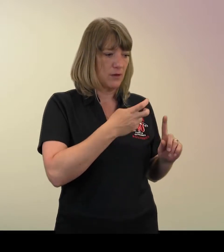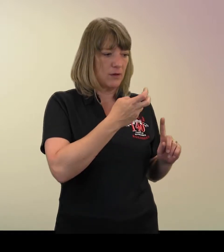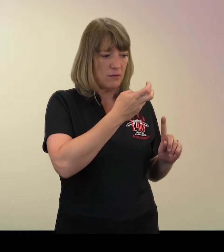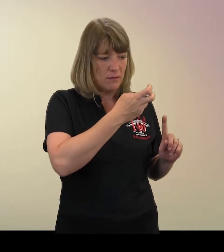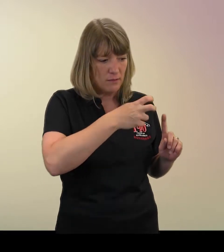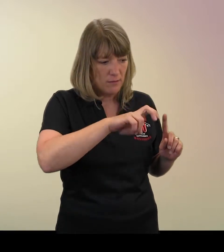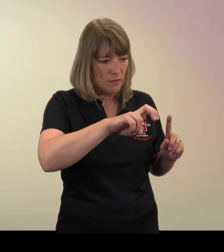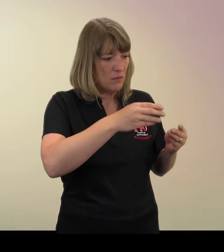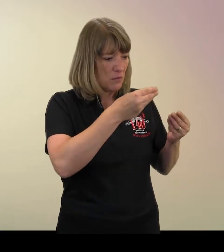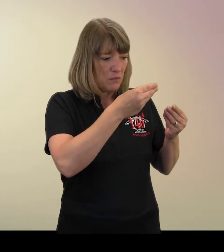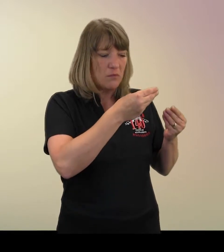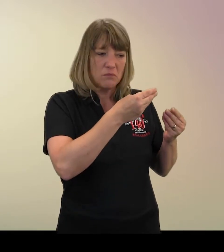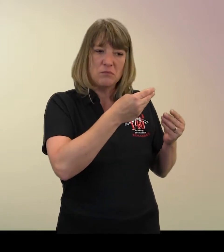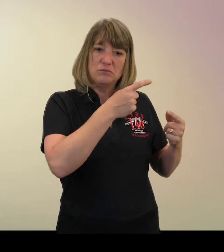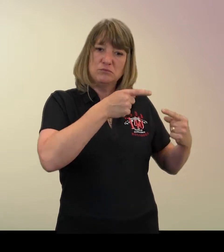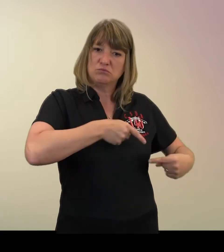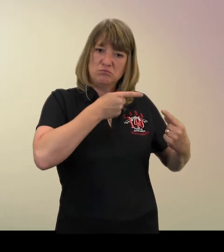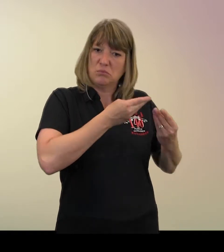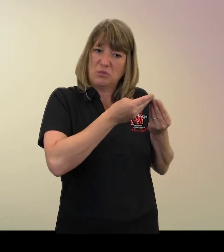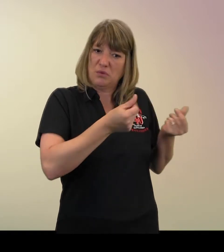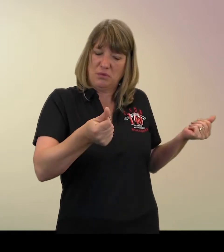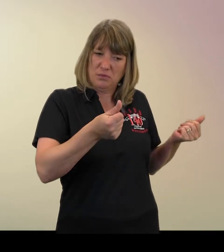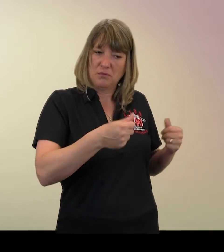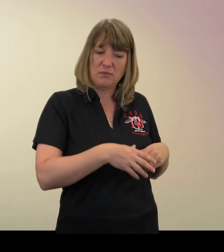with transitions subside and dissipate.